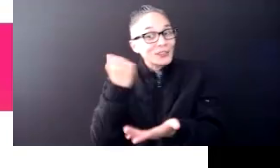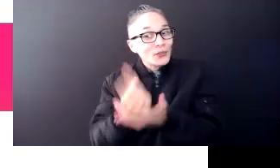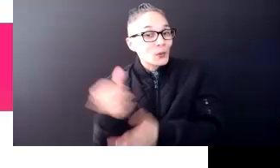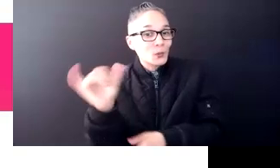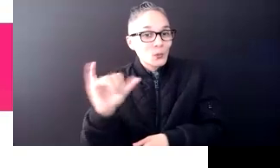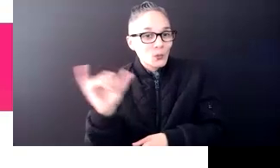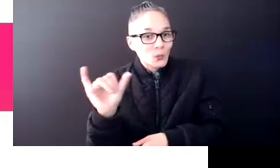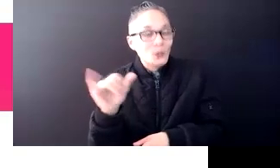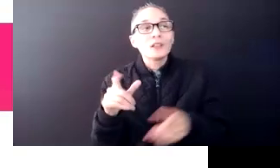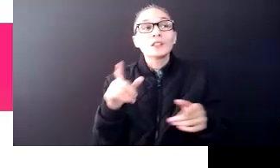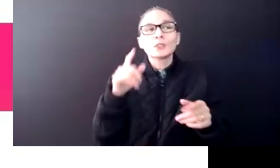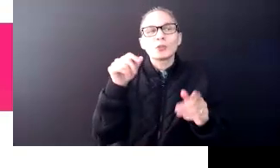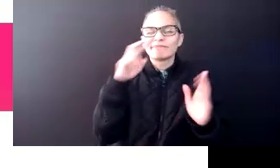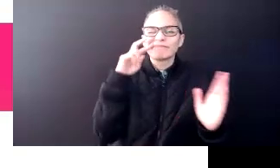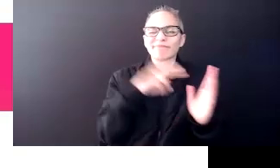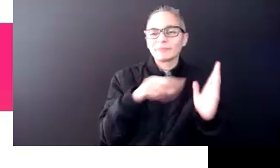And so referring to page one of the RSI